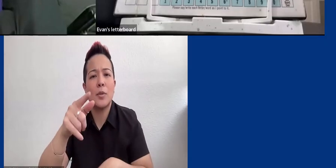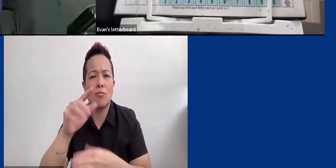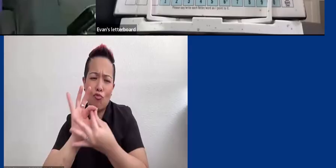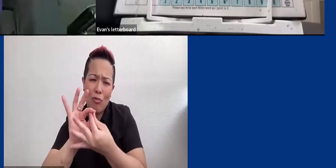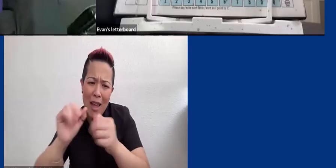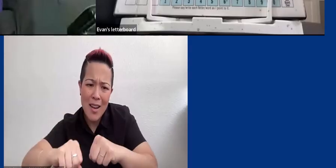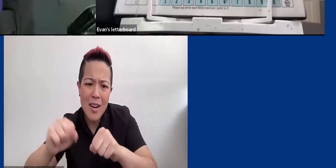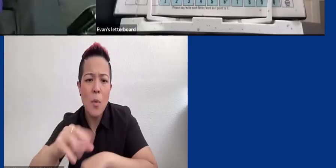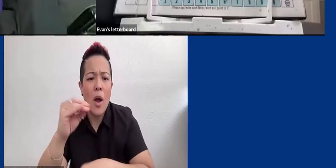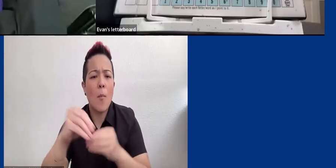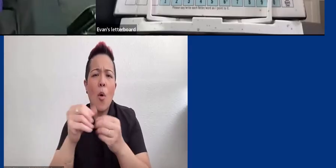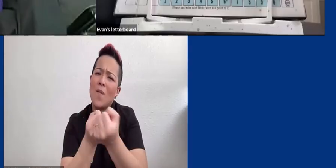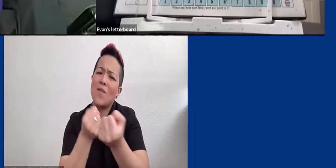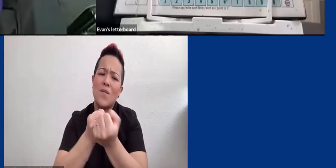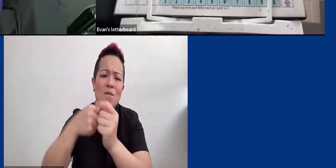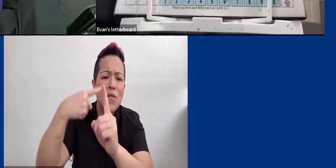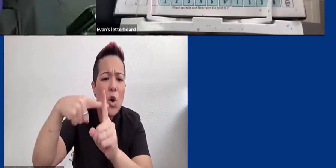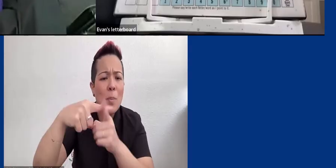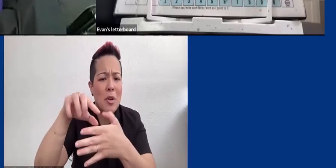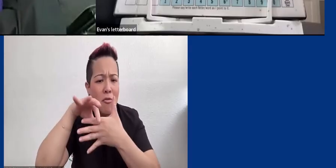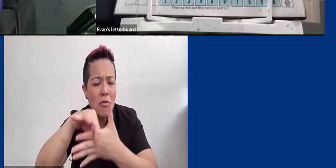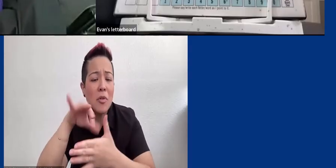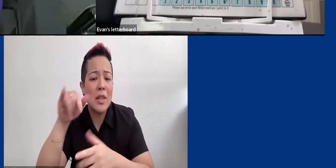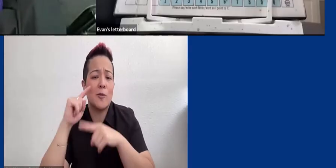the narrative from clinical discussion to live shared